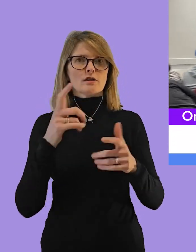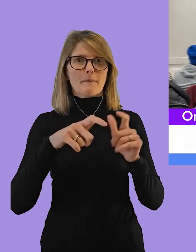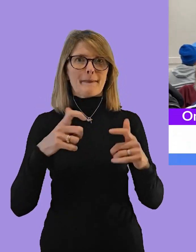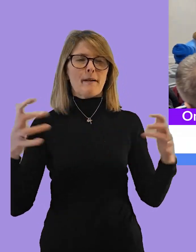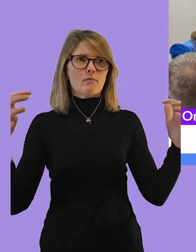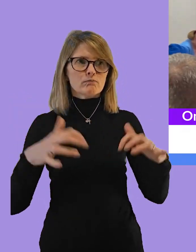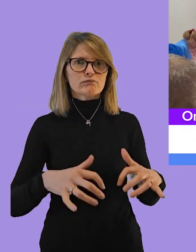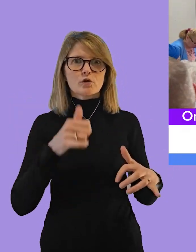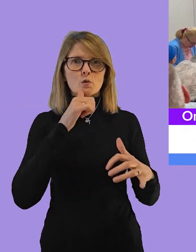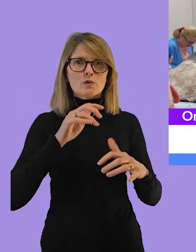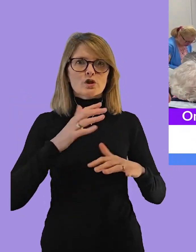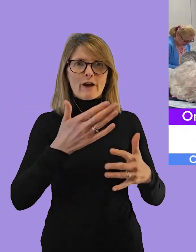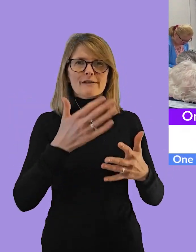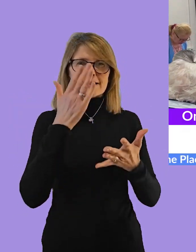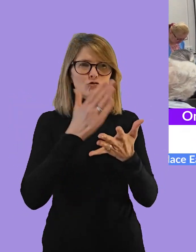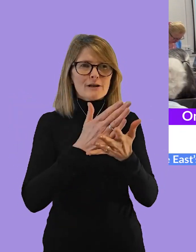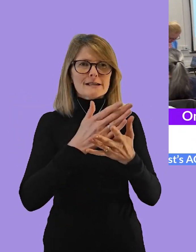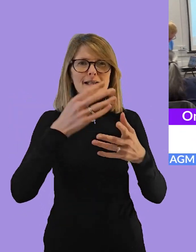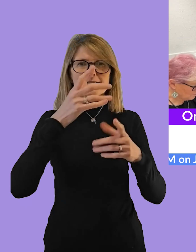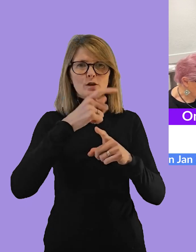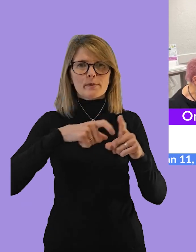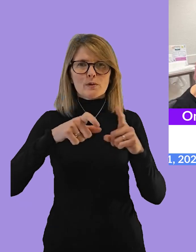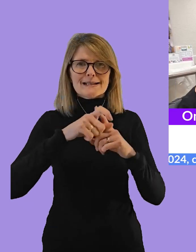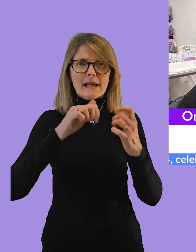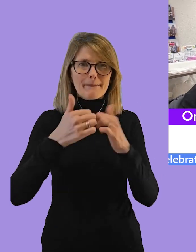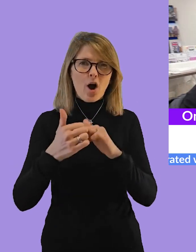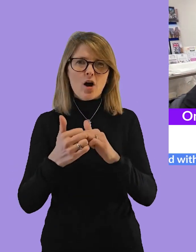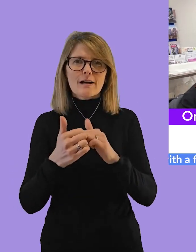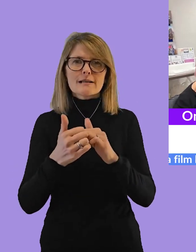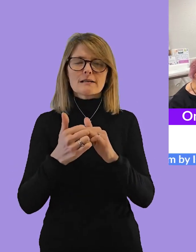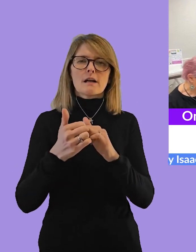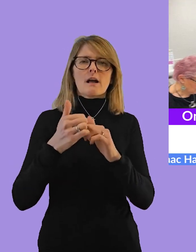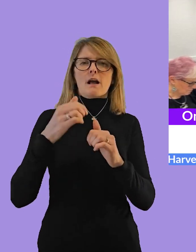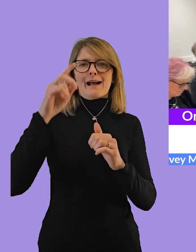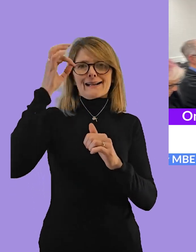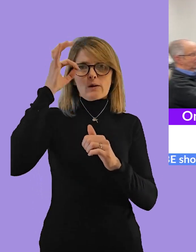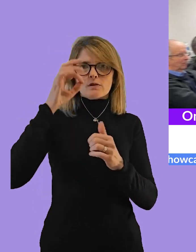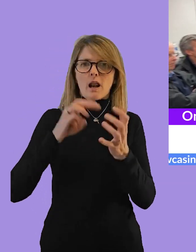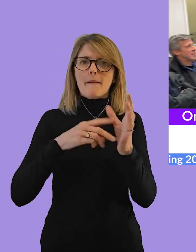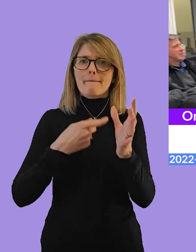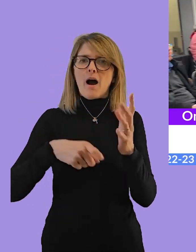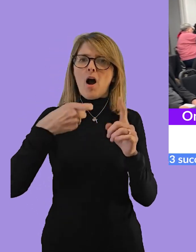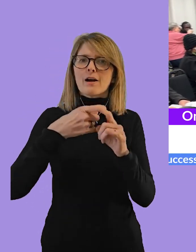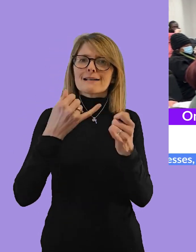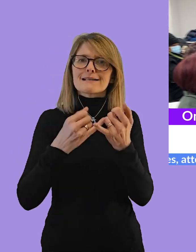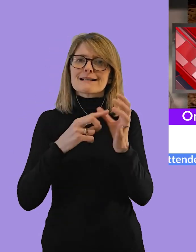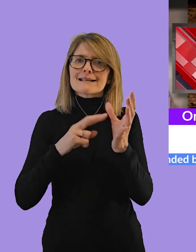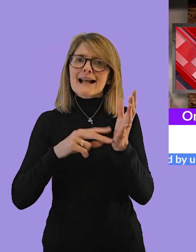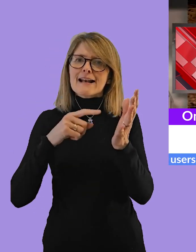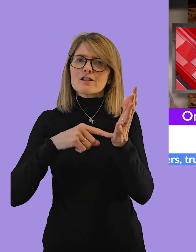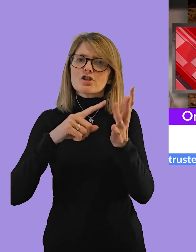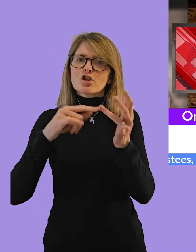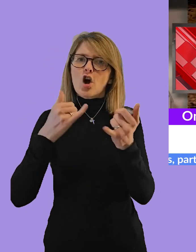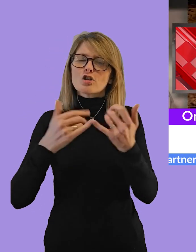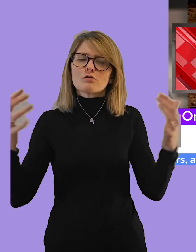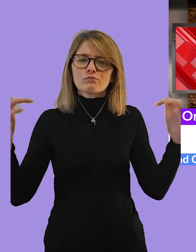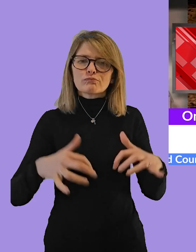who use our services, trustees, community partners, and our guest speaker, Counsellor Mark Santos, came along. We were all delighted to watch a film